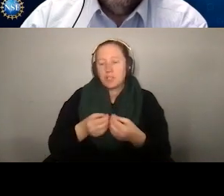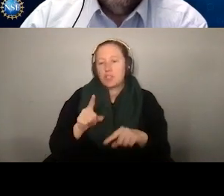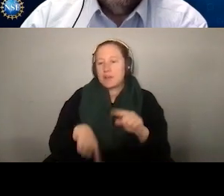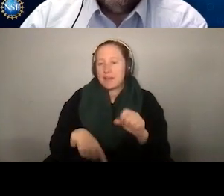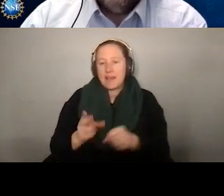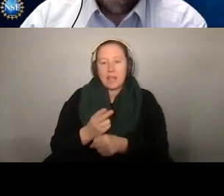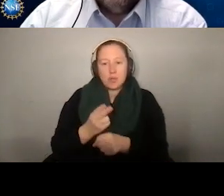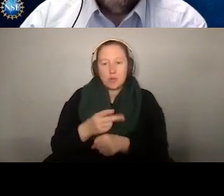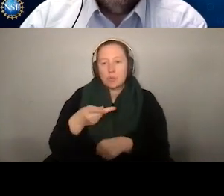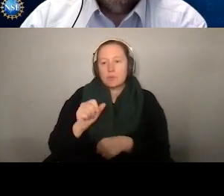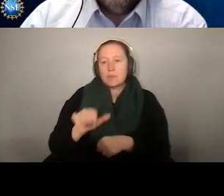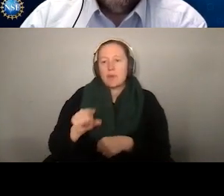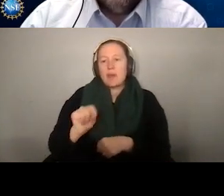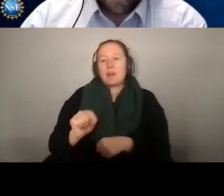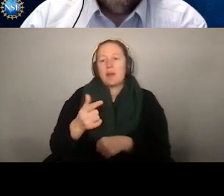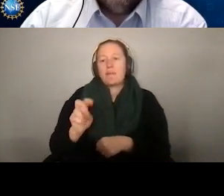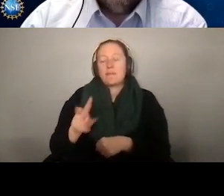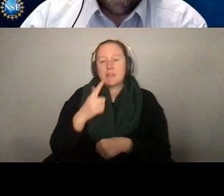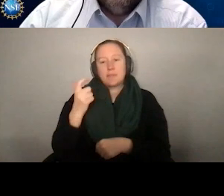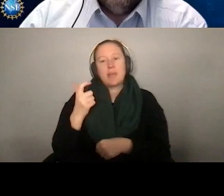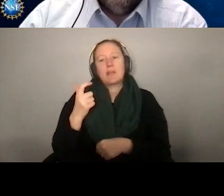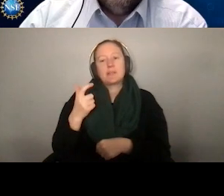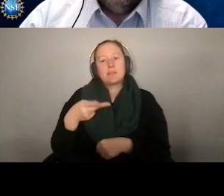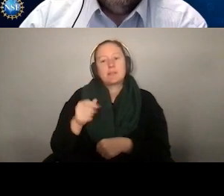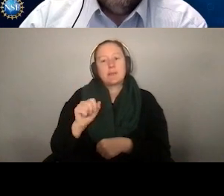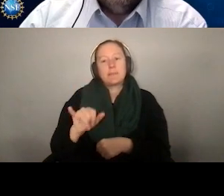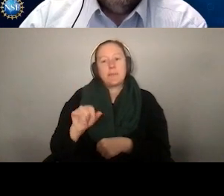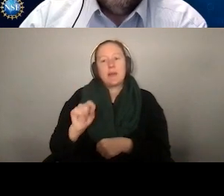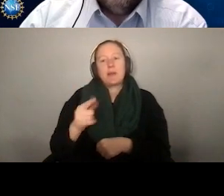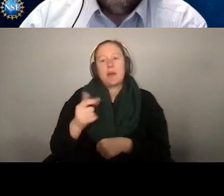it is likely because Pay.gov uses an ACH debit,